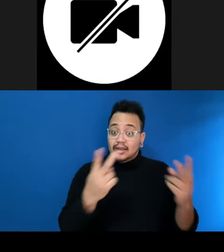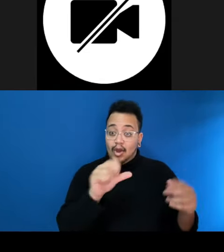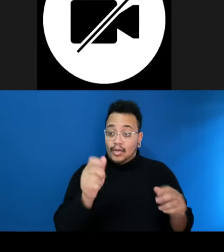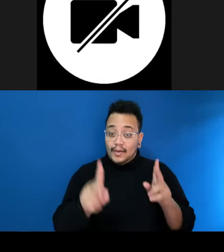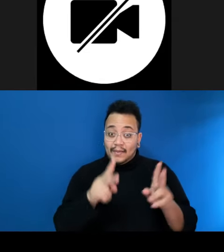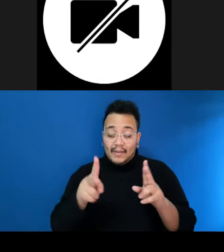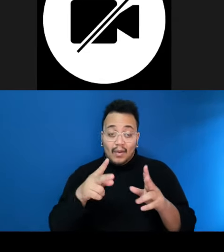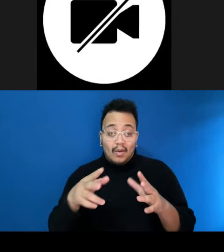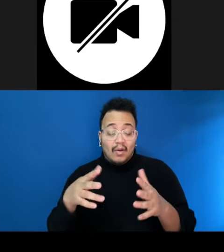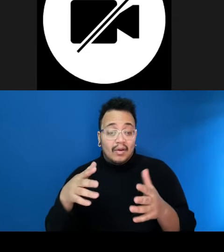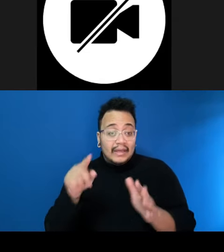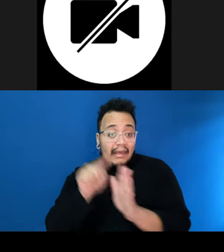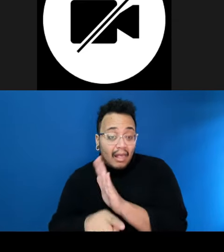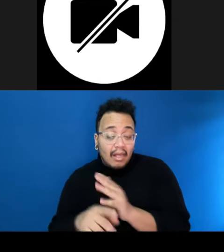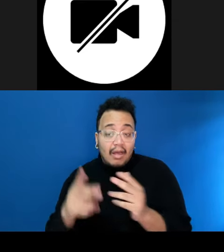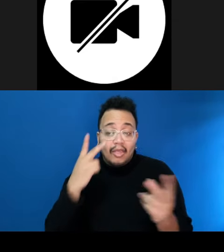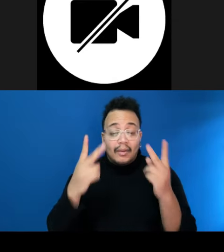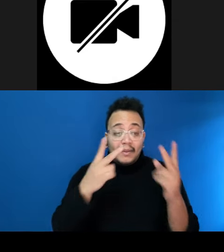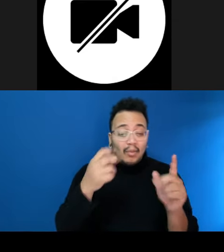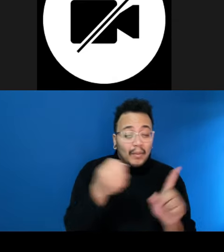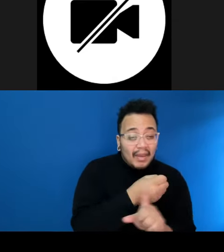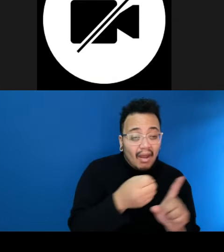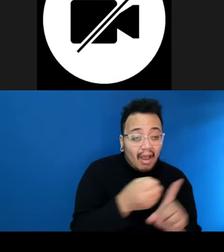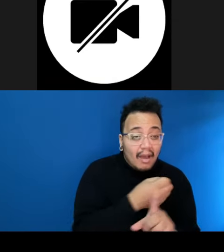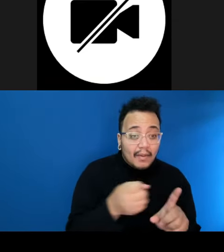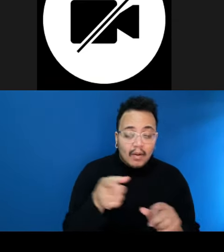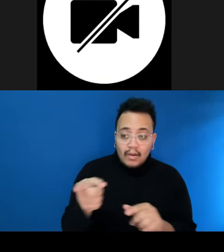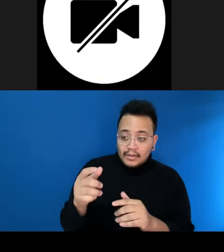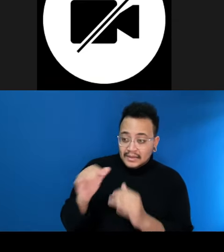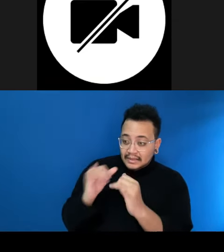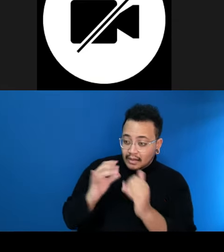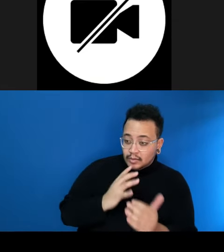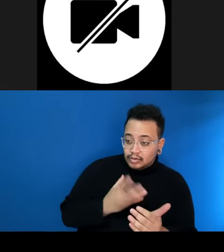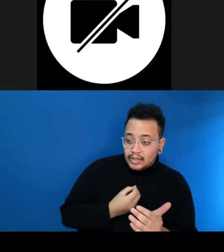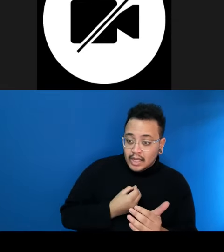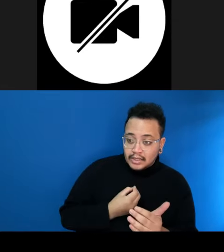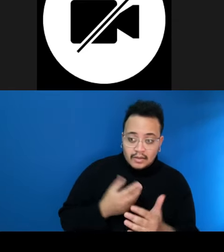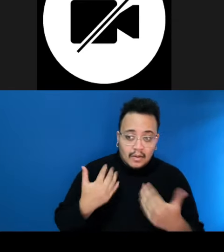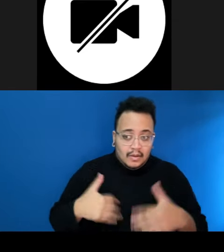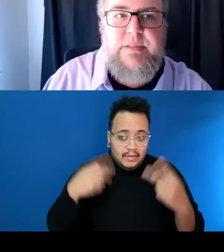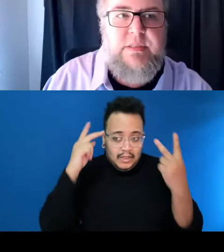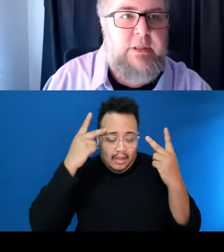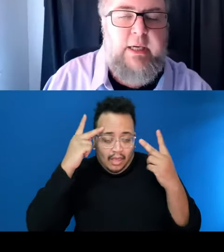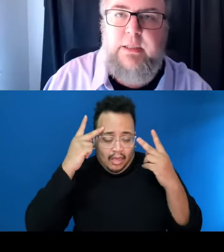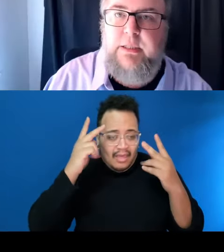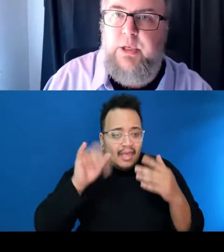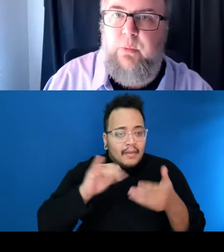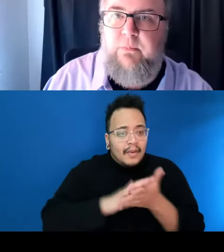As a result, they internalize this process as stress. And this is something that